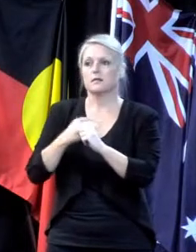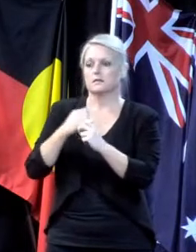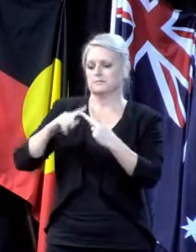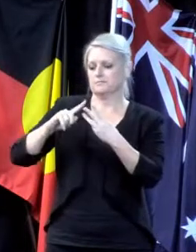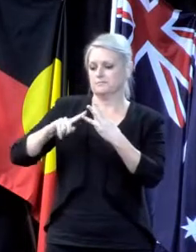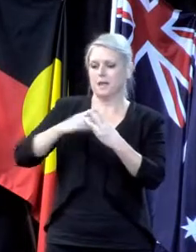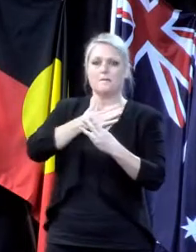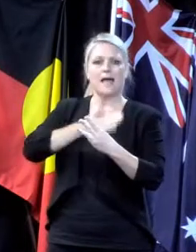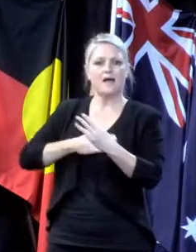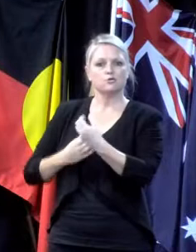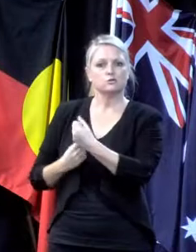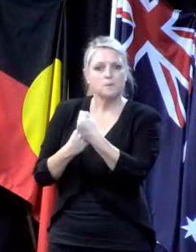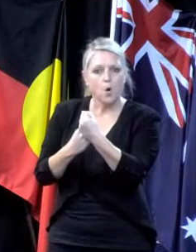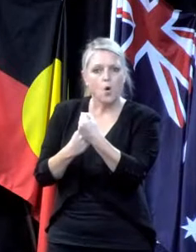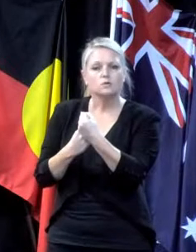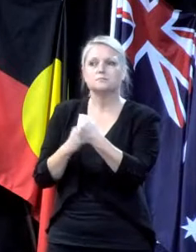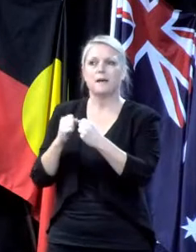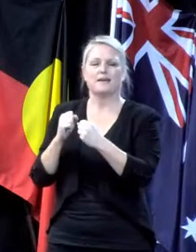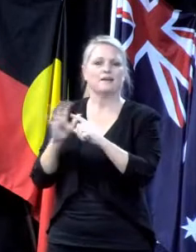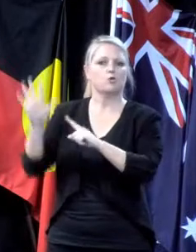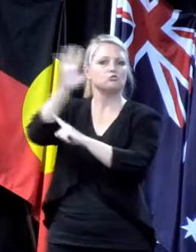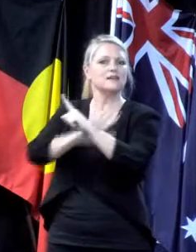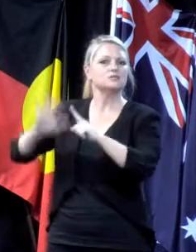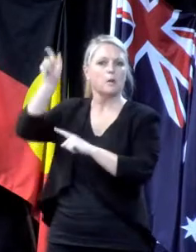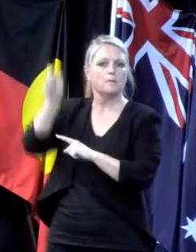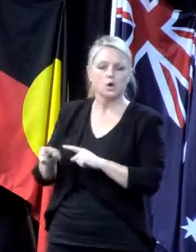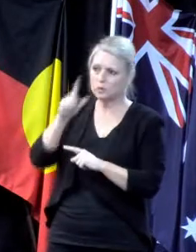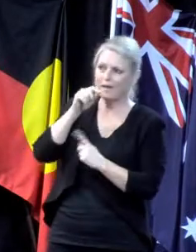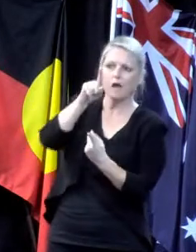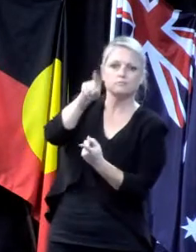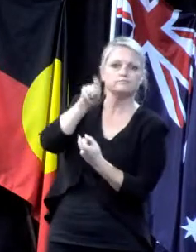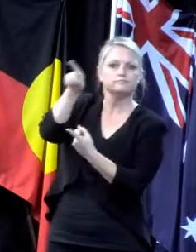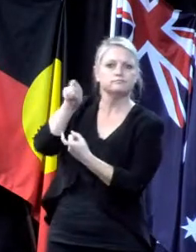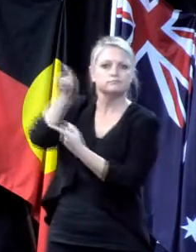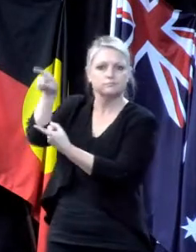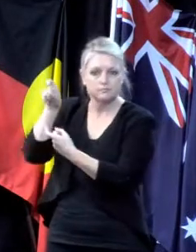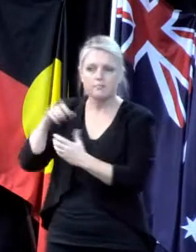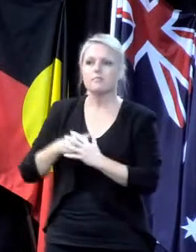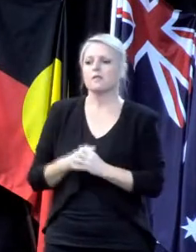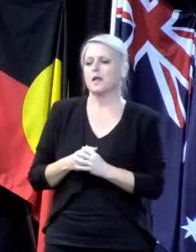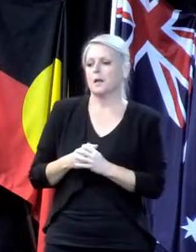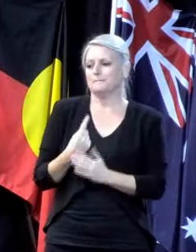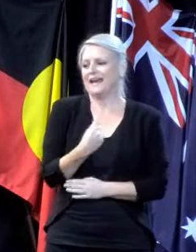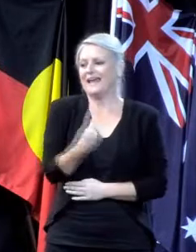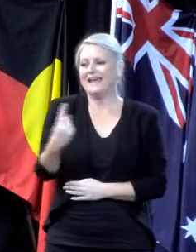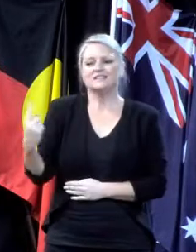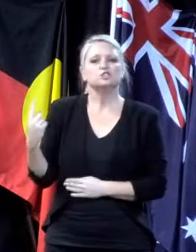more behavioral support from regional. So, those supports are in place. And each child would have a behavior support plan.